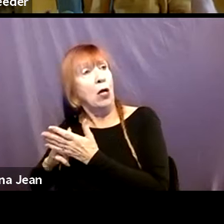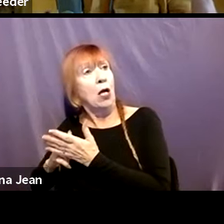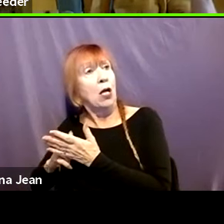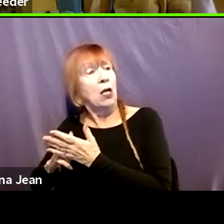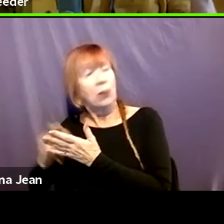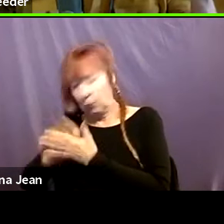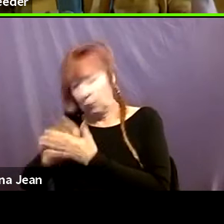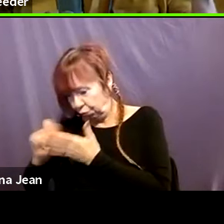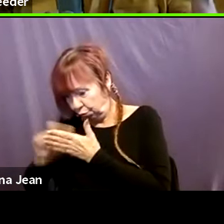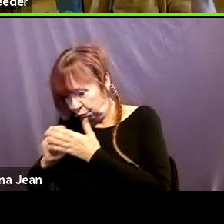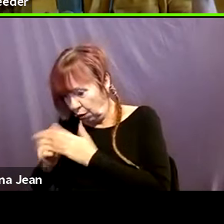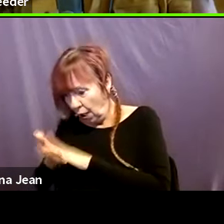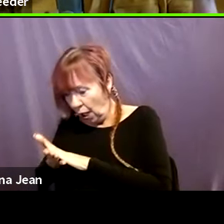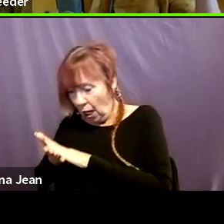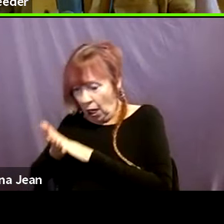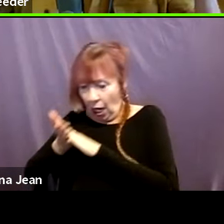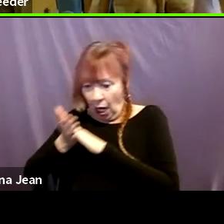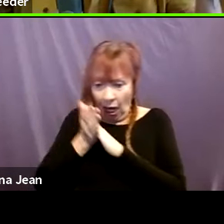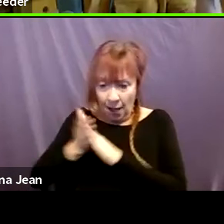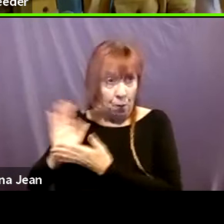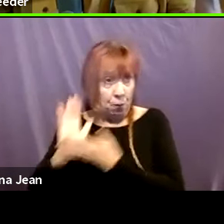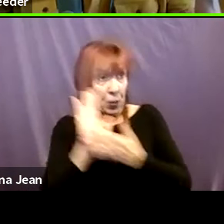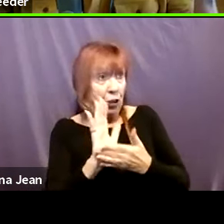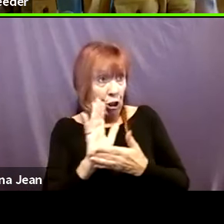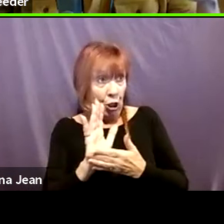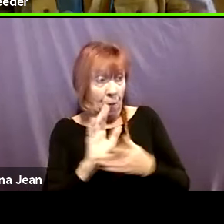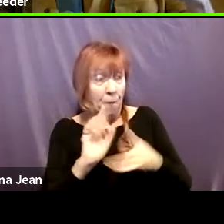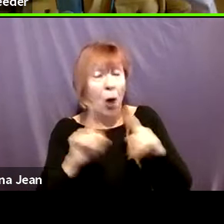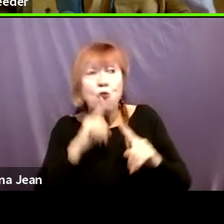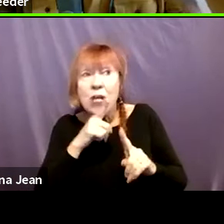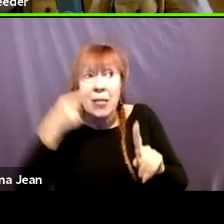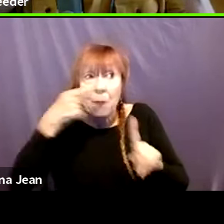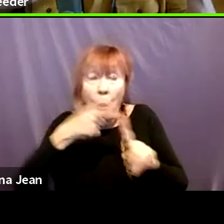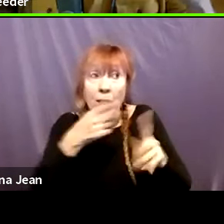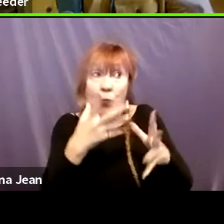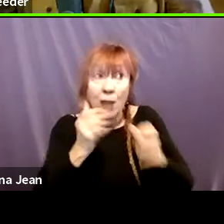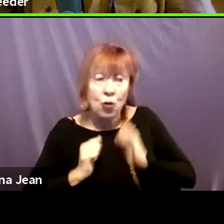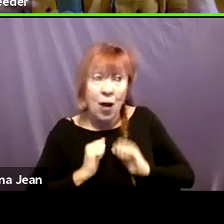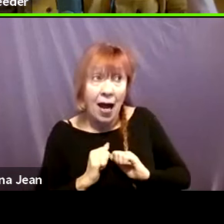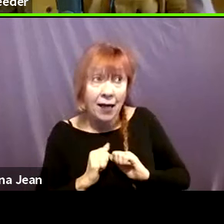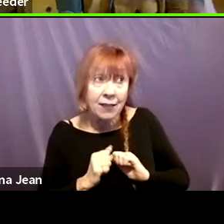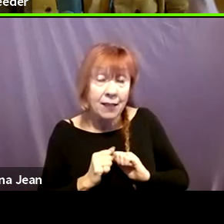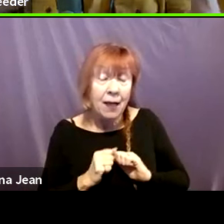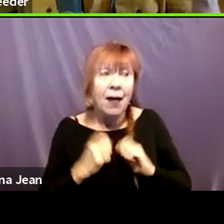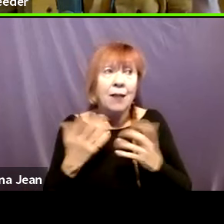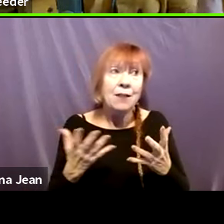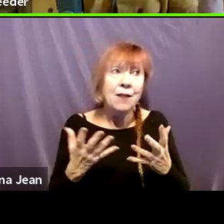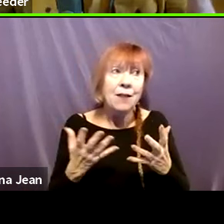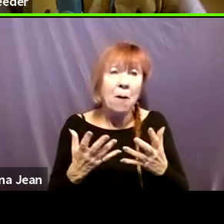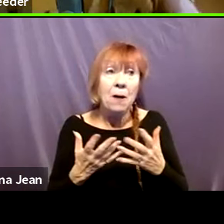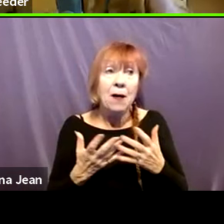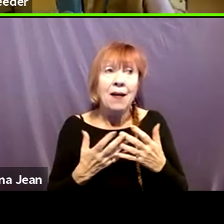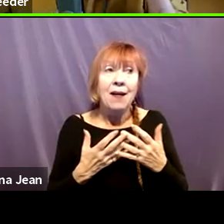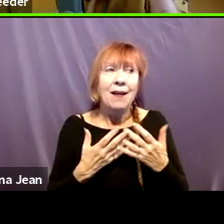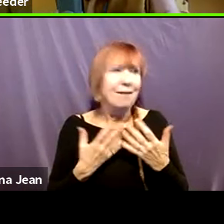she's turning into a fantastic writer, but she wants to act in it too. So I'm wondering like how that would play out?